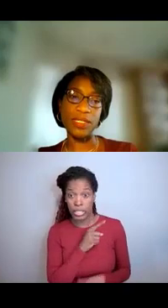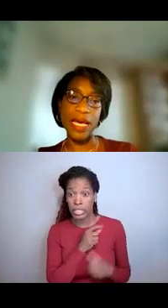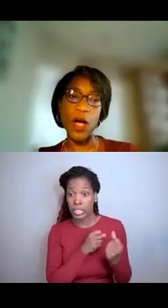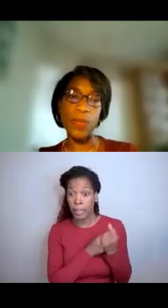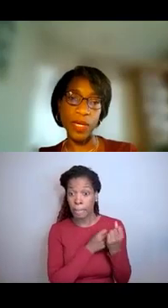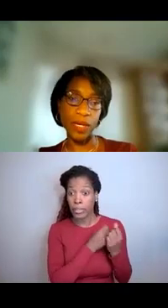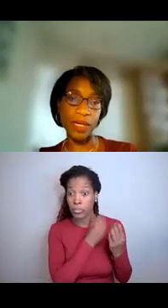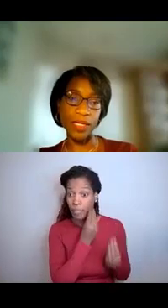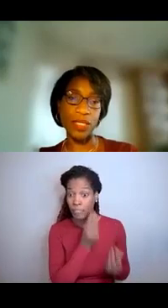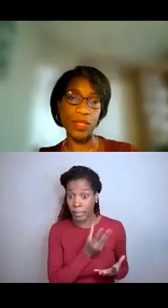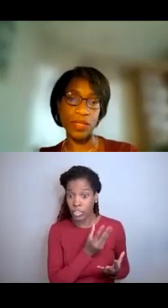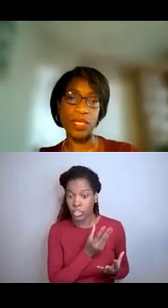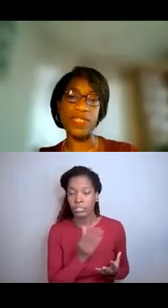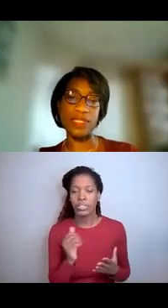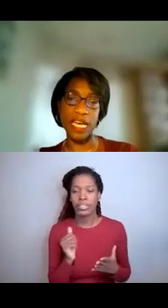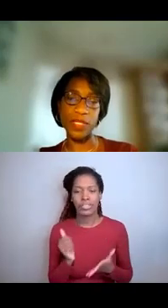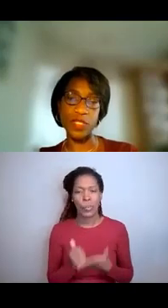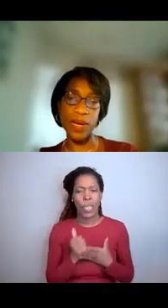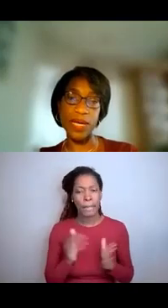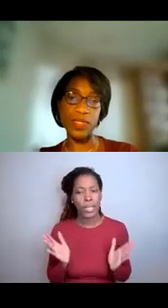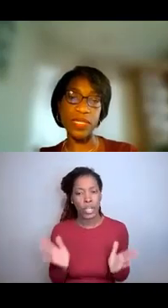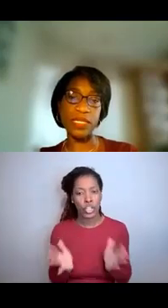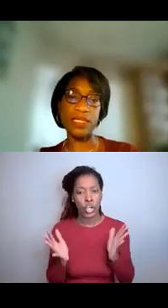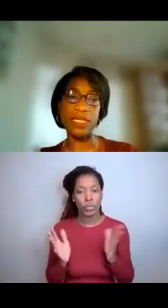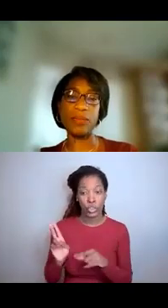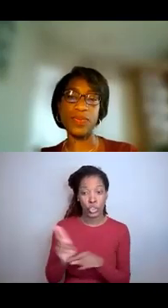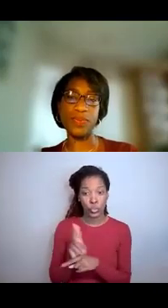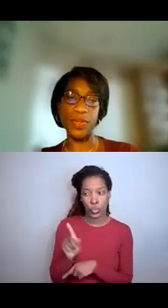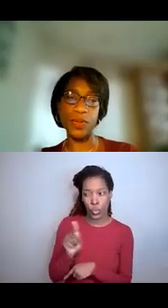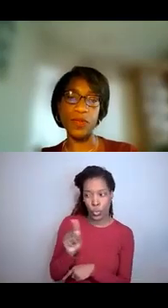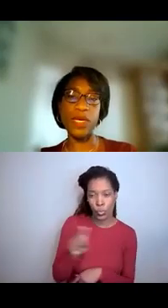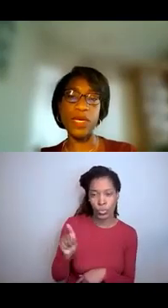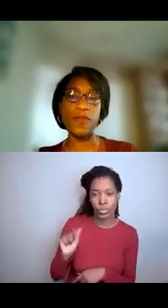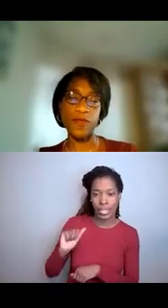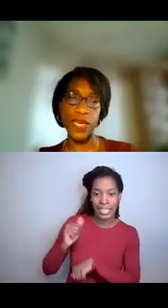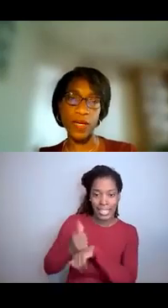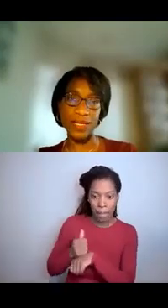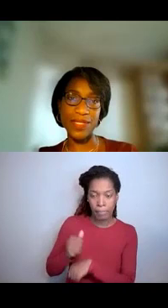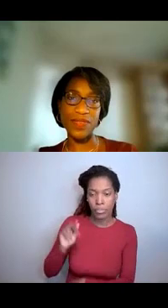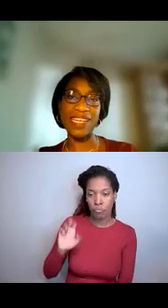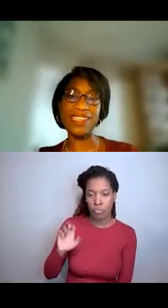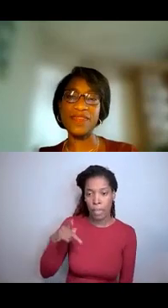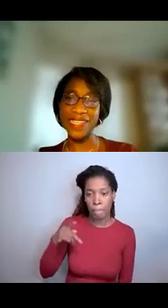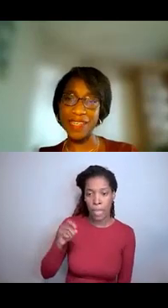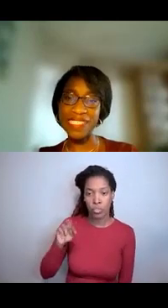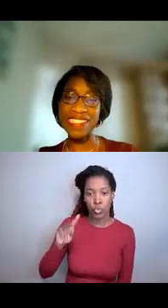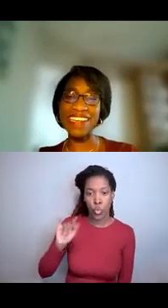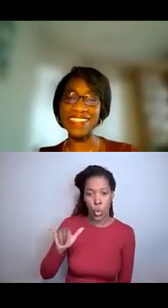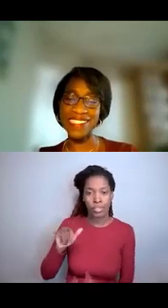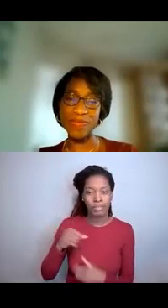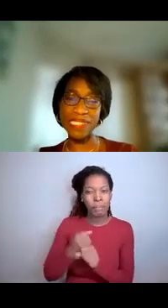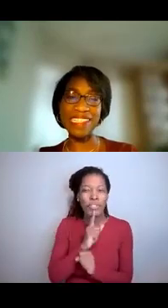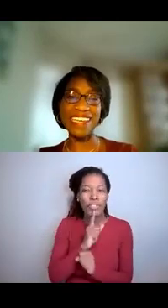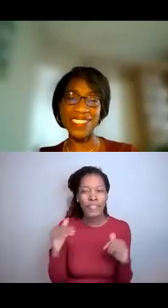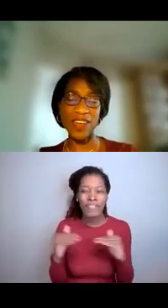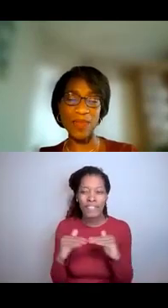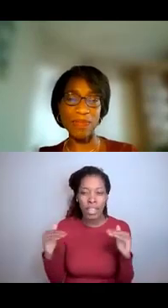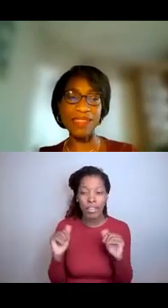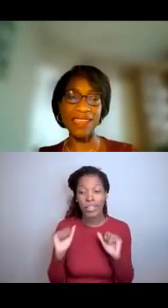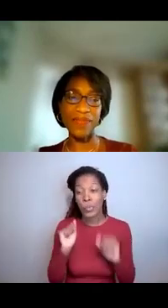is to help encourage the use of established repositories to improve FAIRness: right, the findability, accessibility, interoperability